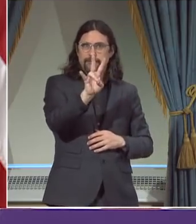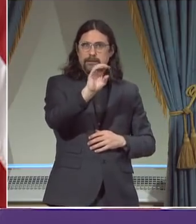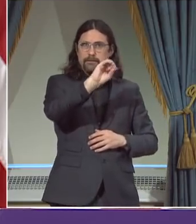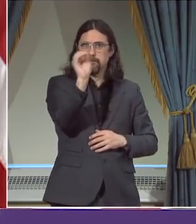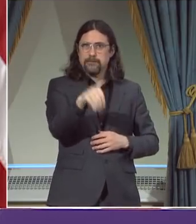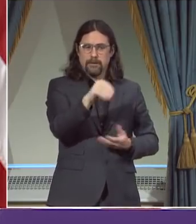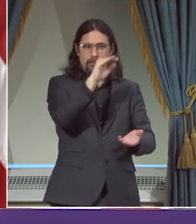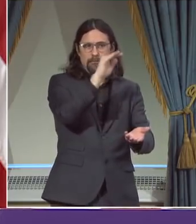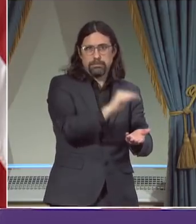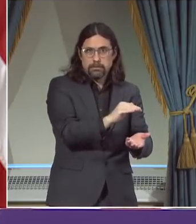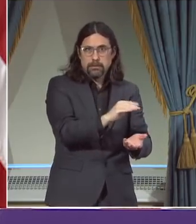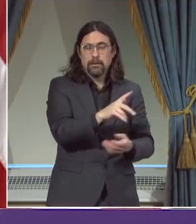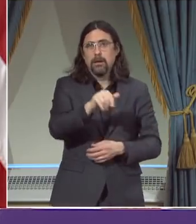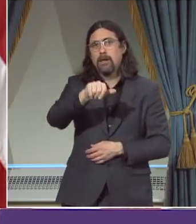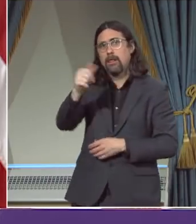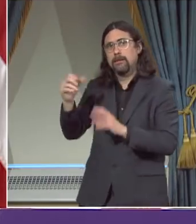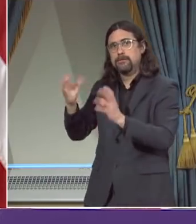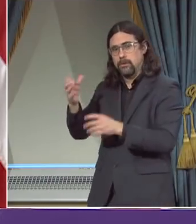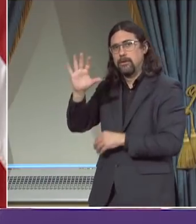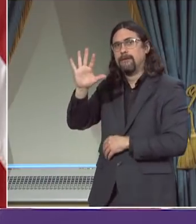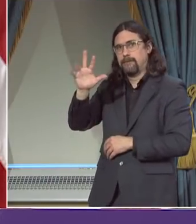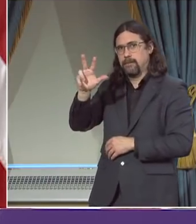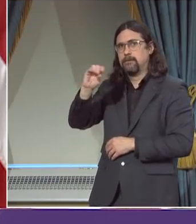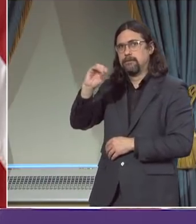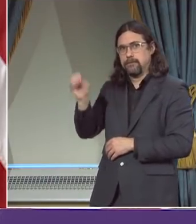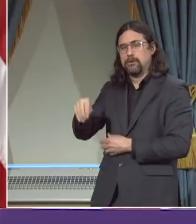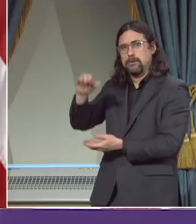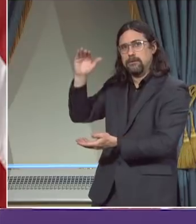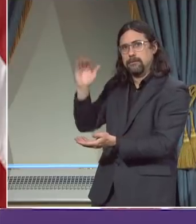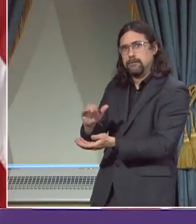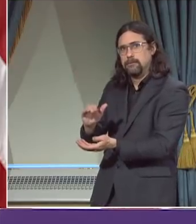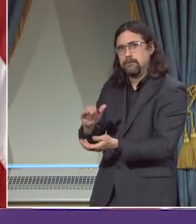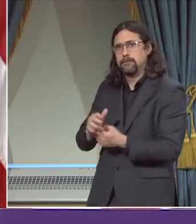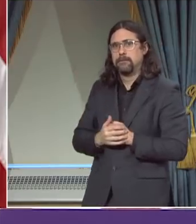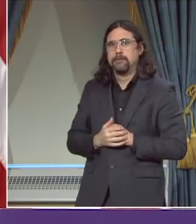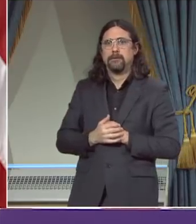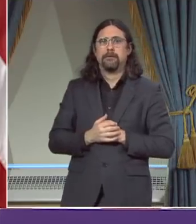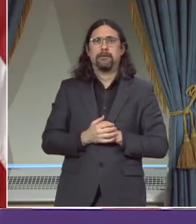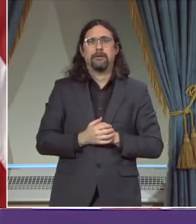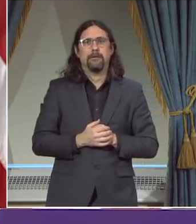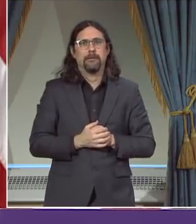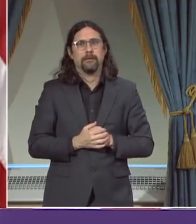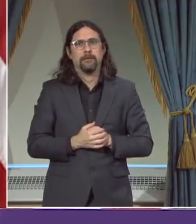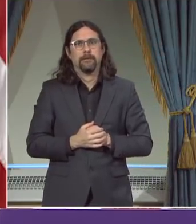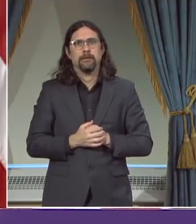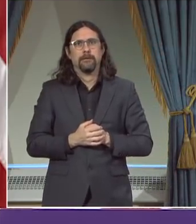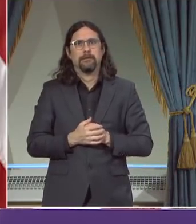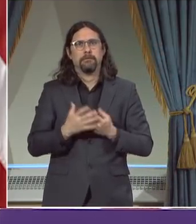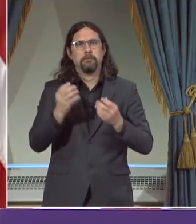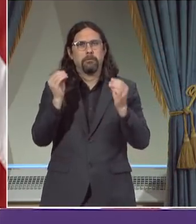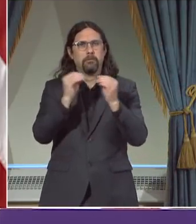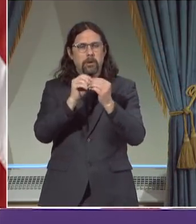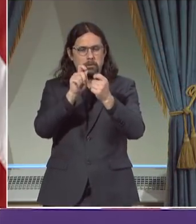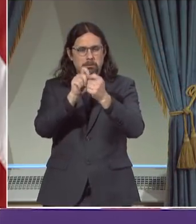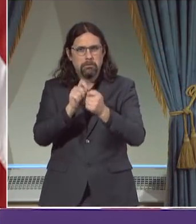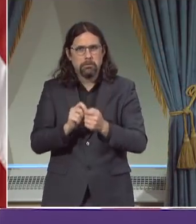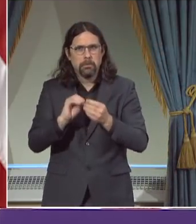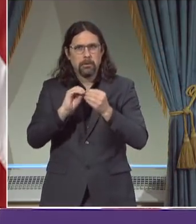ANOTHER CATEGORY. WHEN YOU COMBIN E THAT, OBVIOUSLY WE'VE BEEN ALEB TO REDUCE VERY, VERY SUBSTANTIALLY.